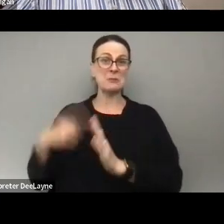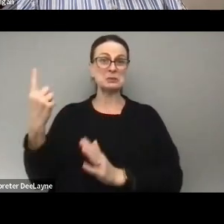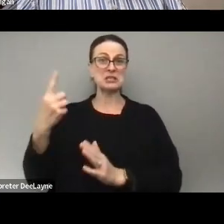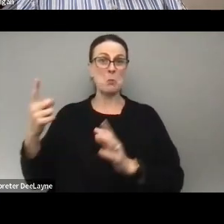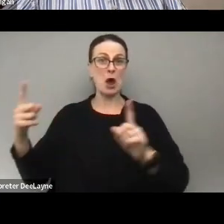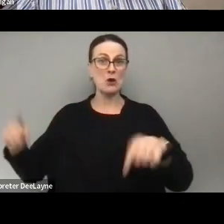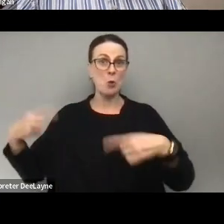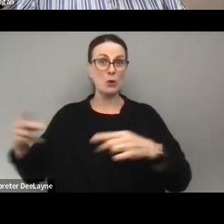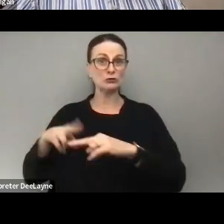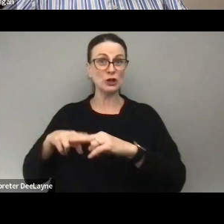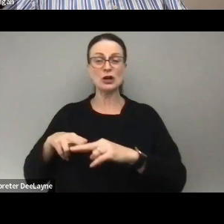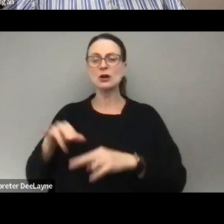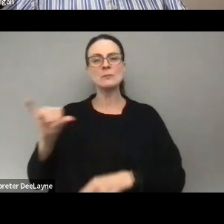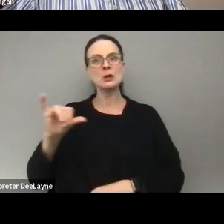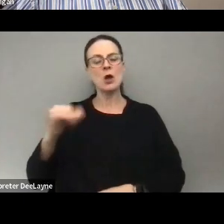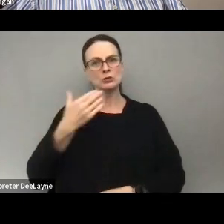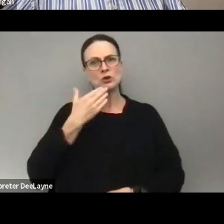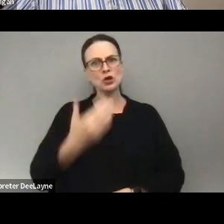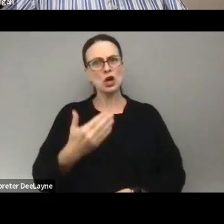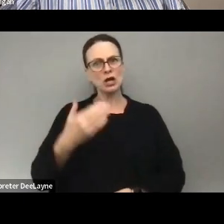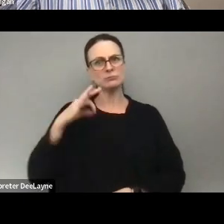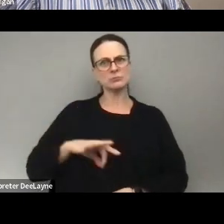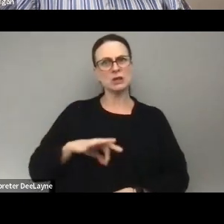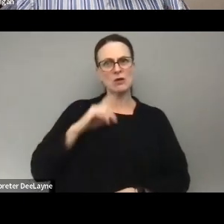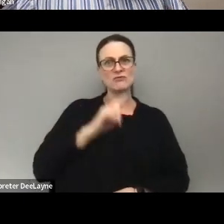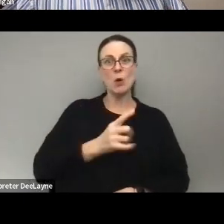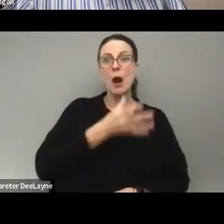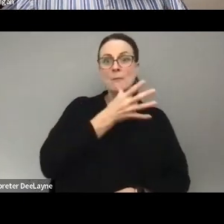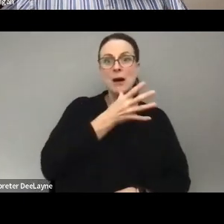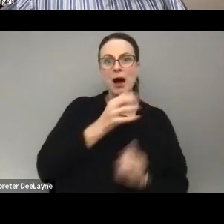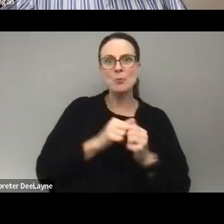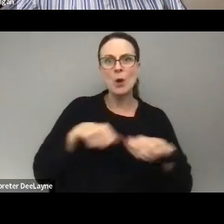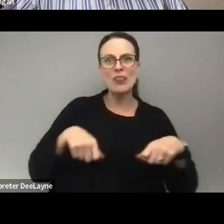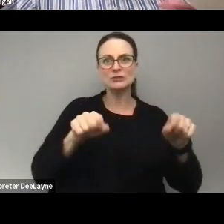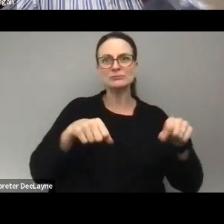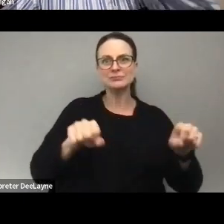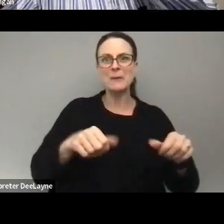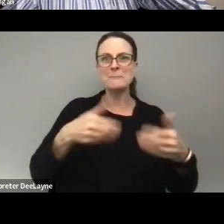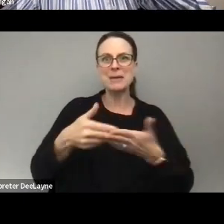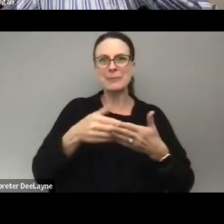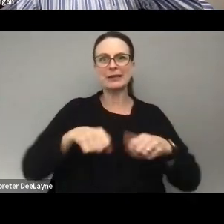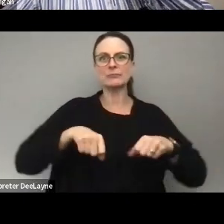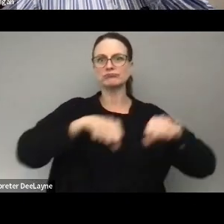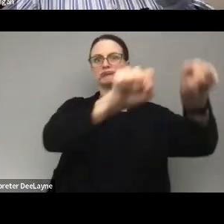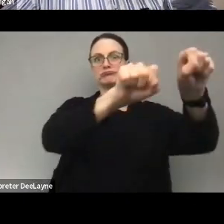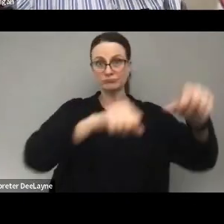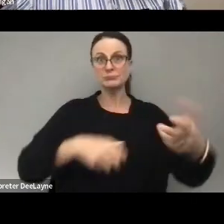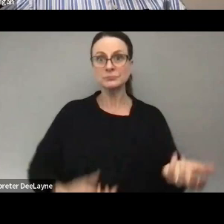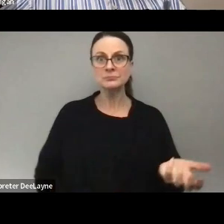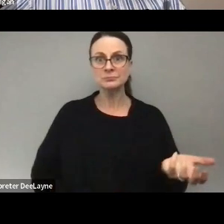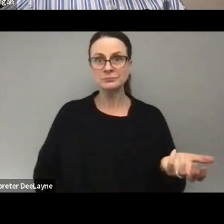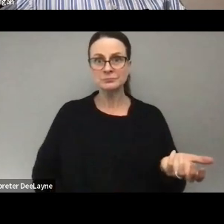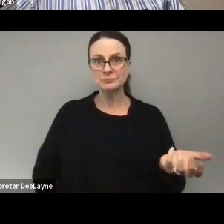but it's also there for a mom with a stroller. You know, the same idea where we're gonna make these modifications